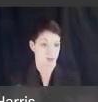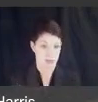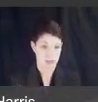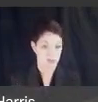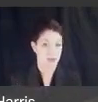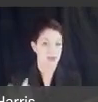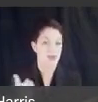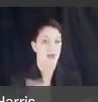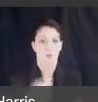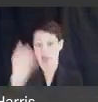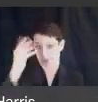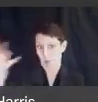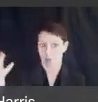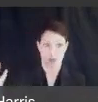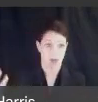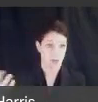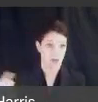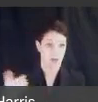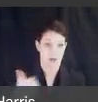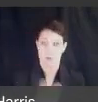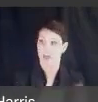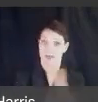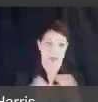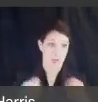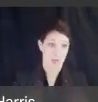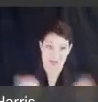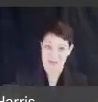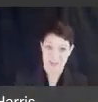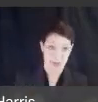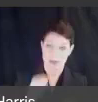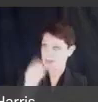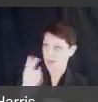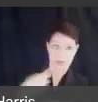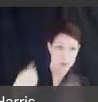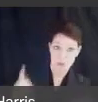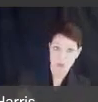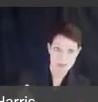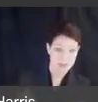them and there wasn't a lot of time for the meeting, everyone's pretty tightly scheduled